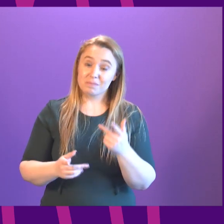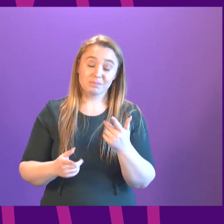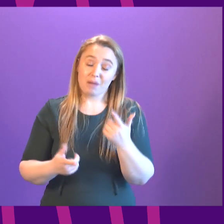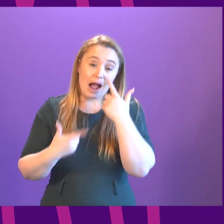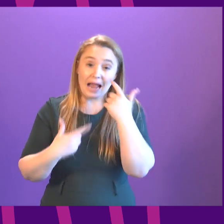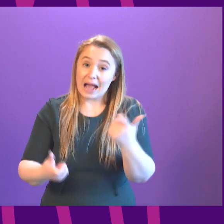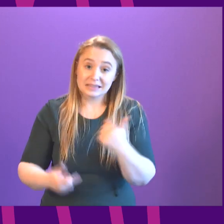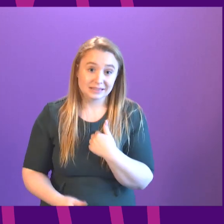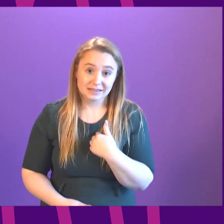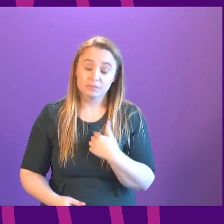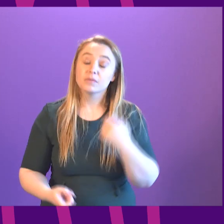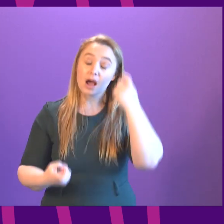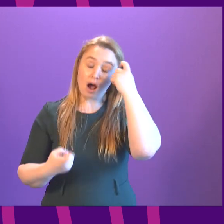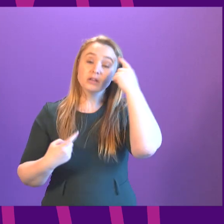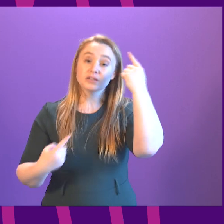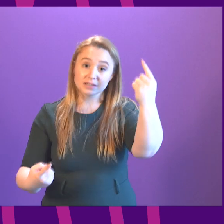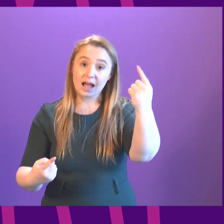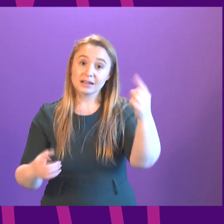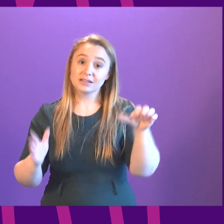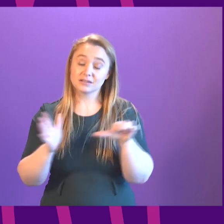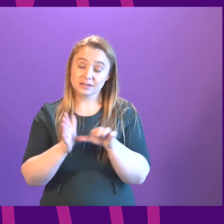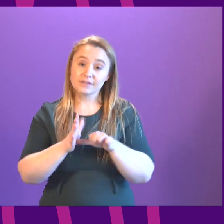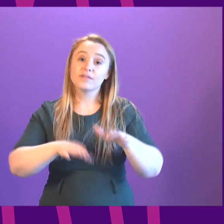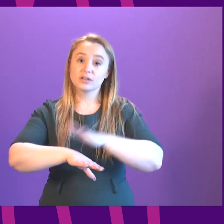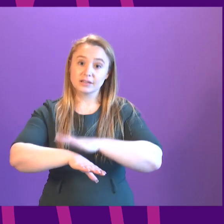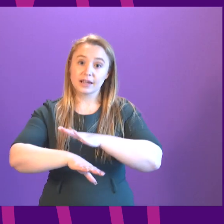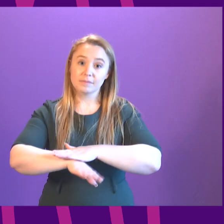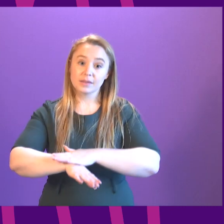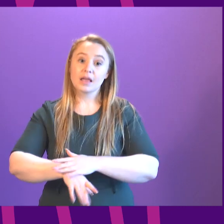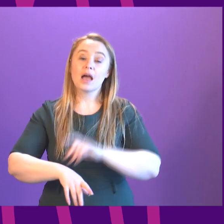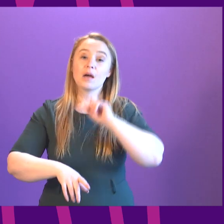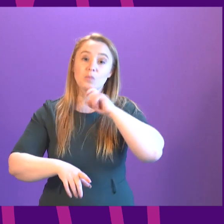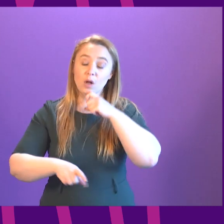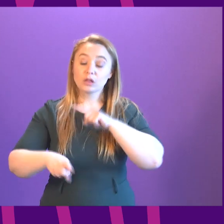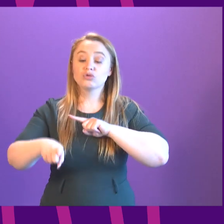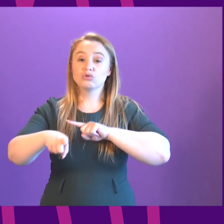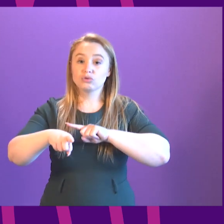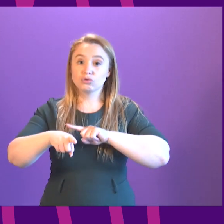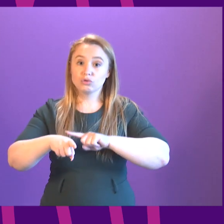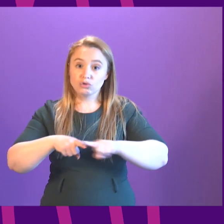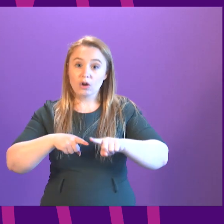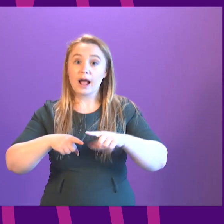I understand it and that we will do everything that we can—within the bounds of what we